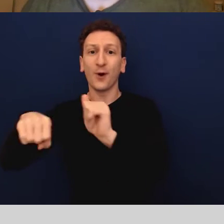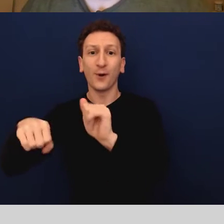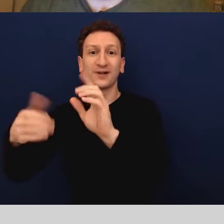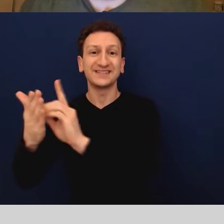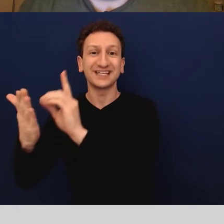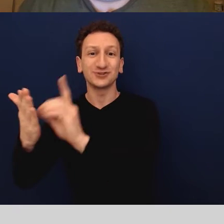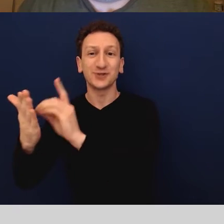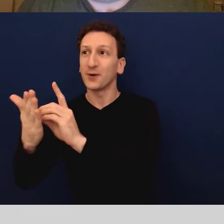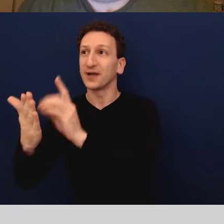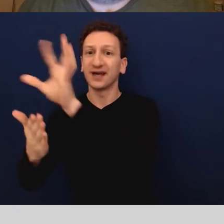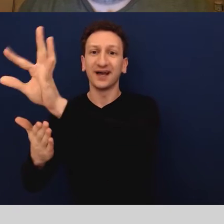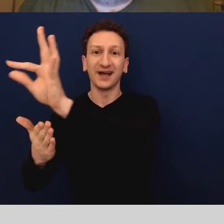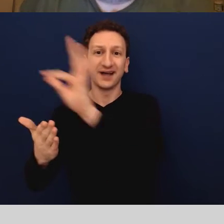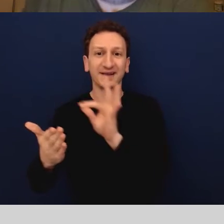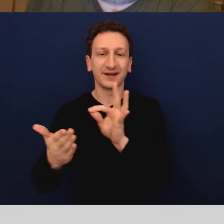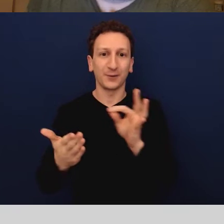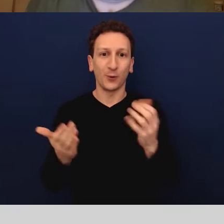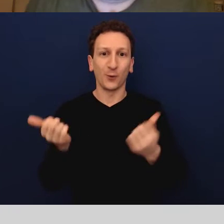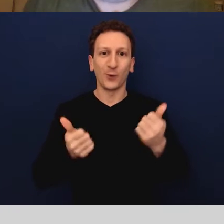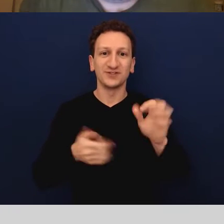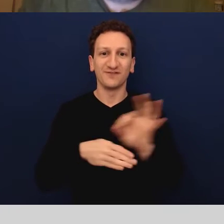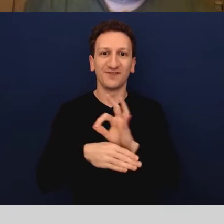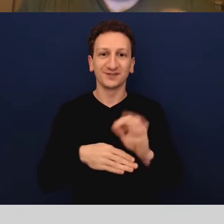if someone tells us IP, we already know that function.